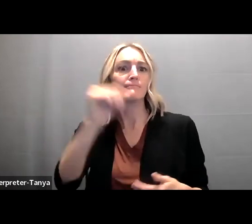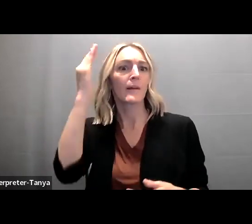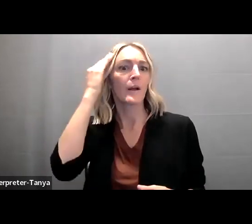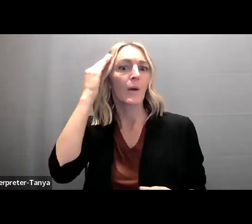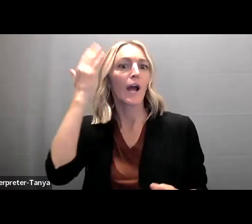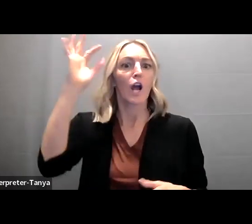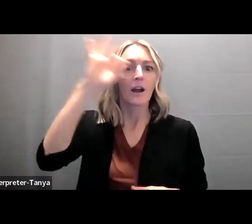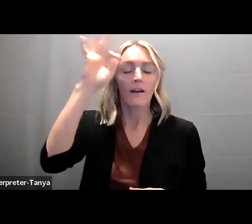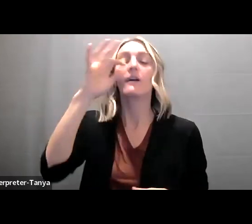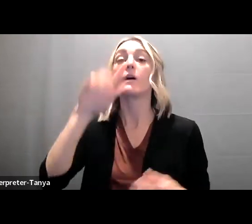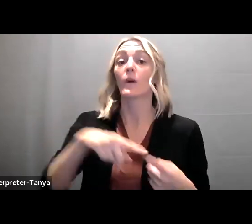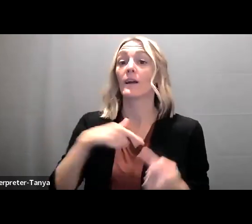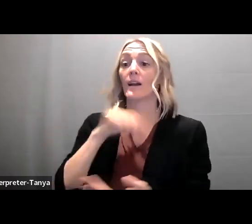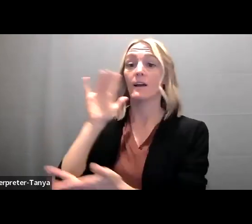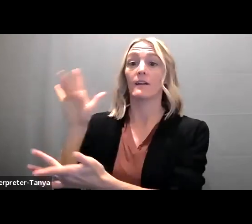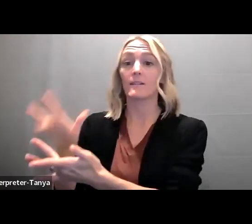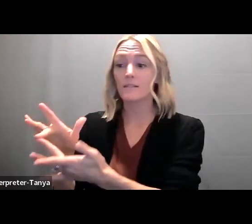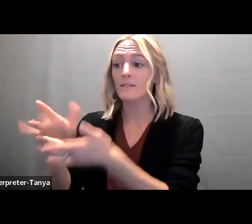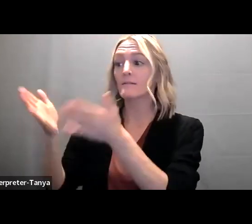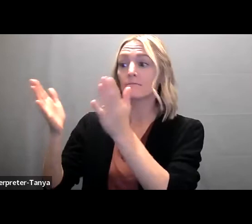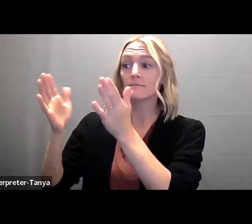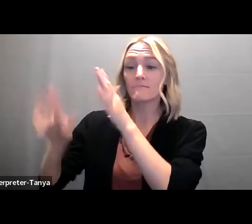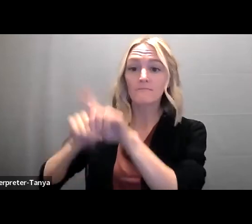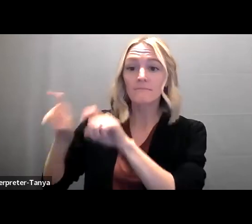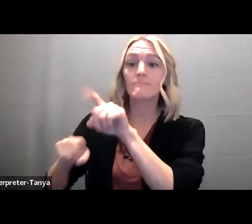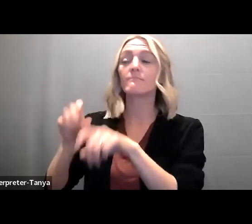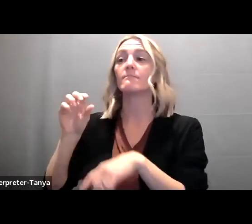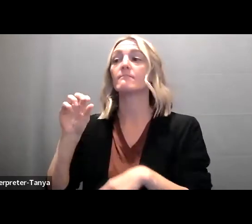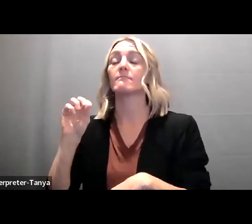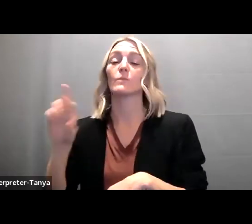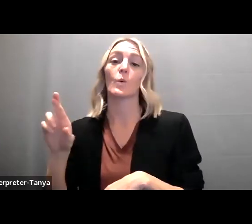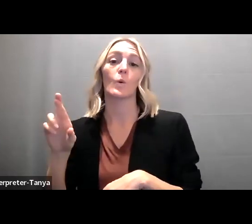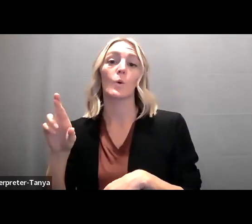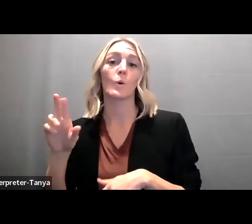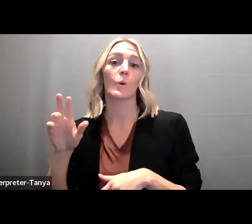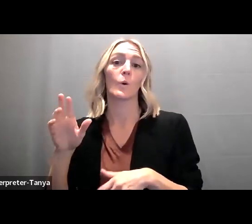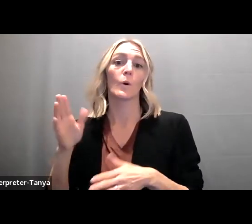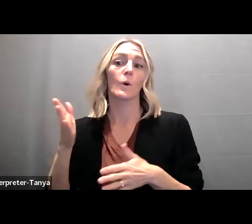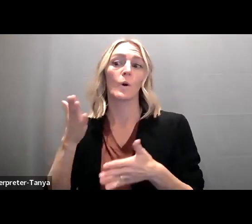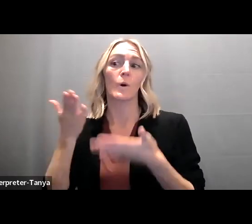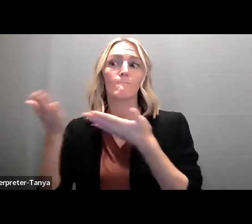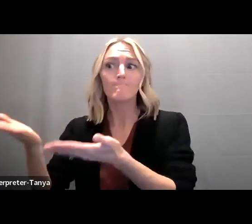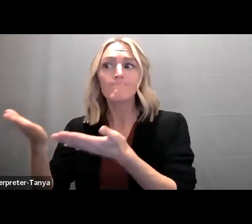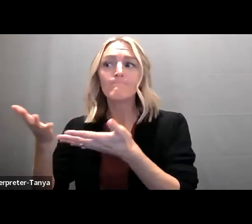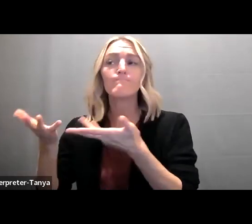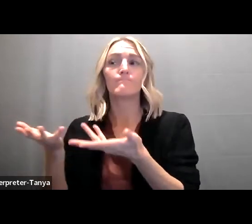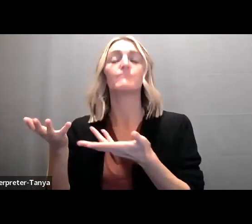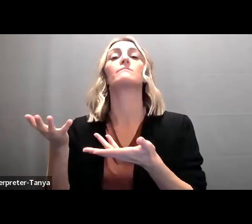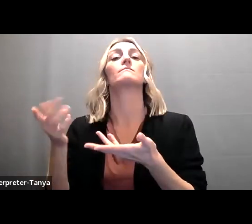And when I reach out and ask questions or pose inquiries to her, it helps raise her